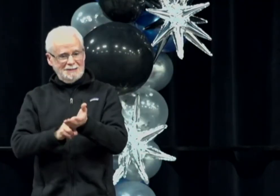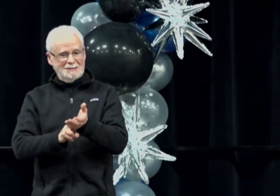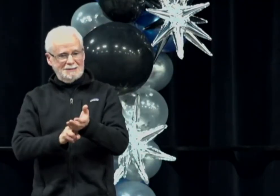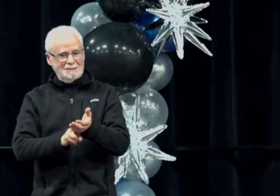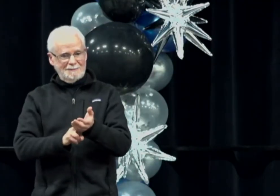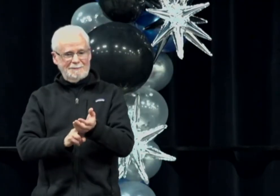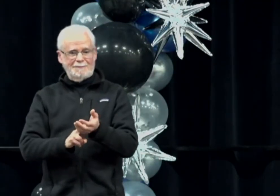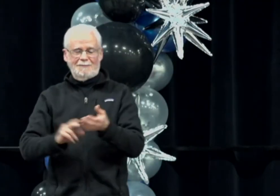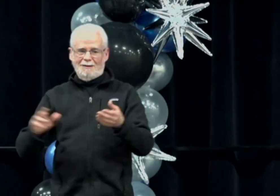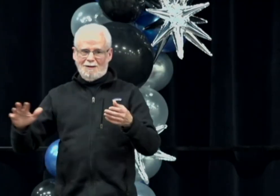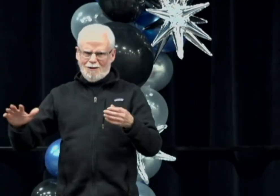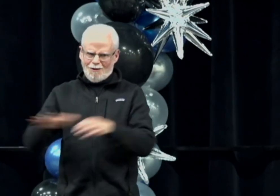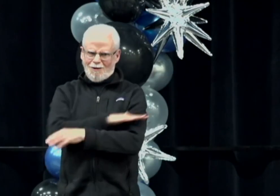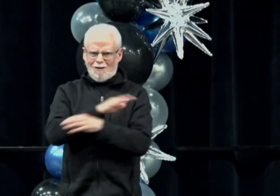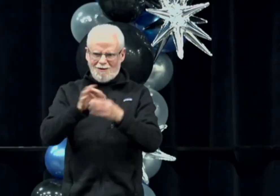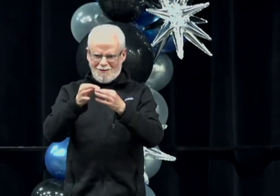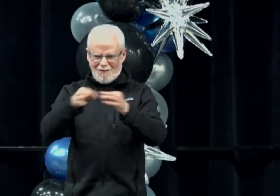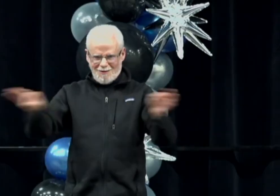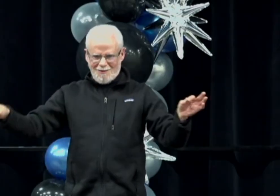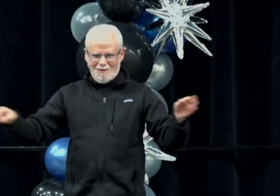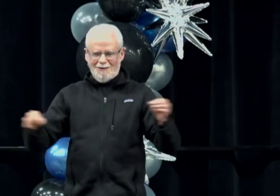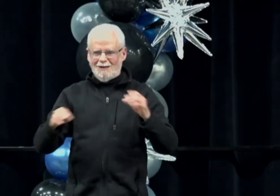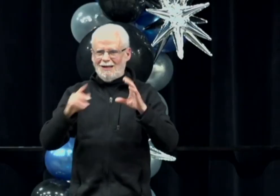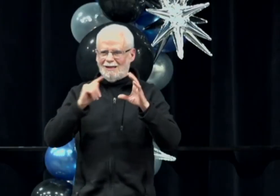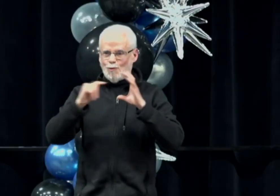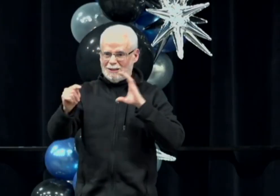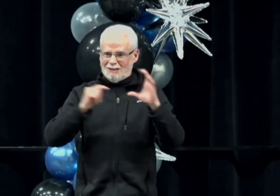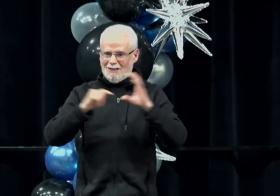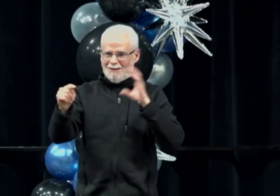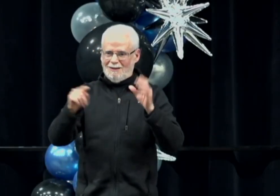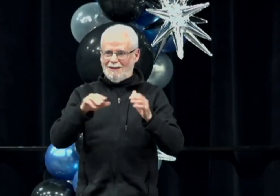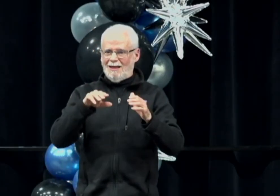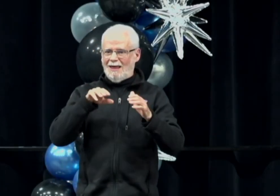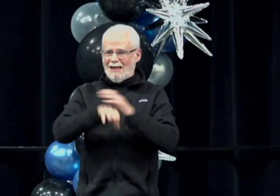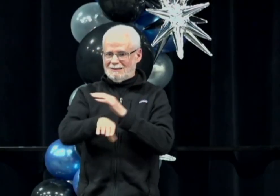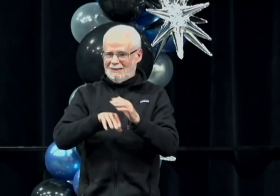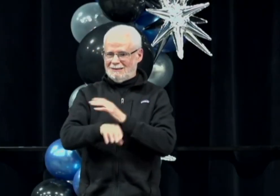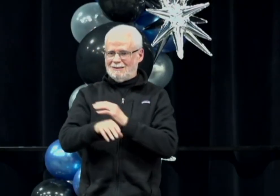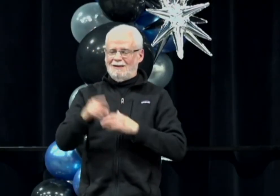people’s telecommunication needs. At that time, Jerry Nelson conducted the study.